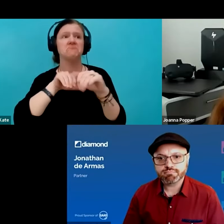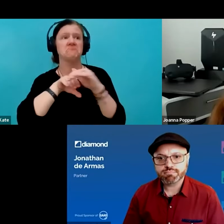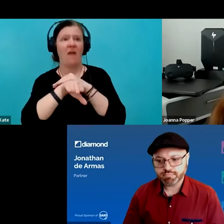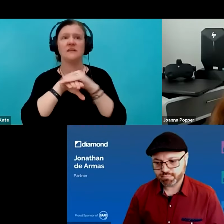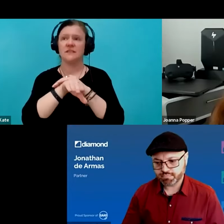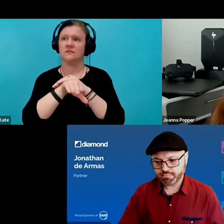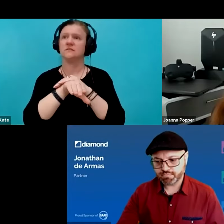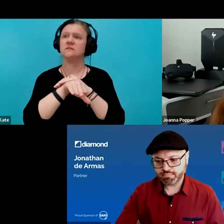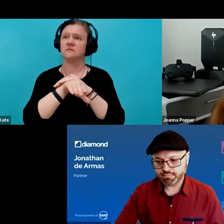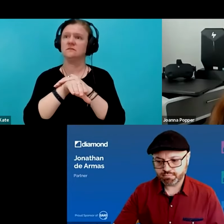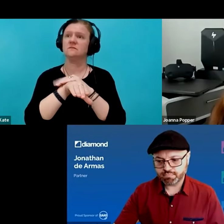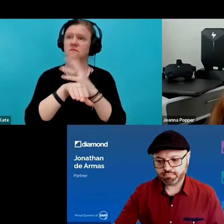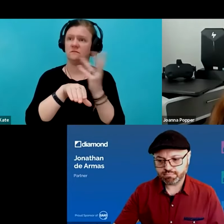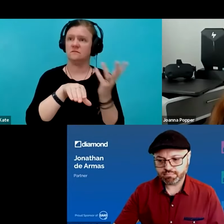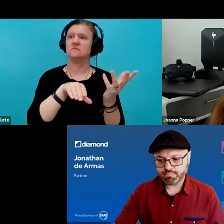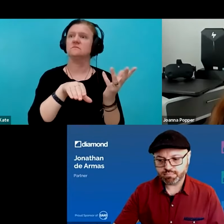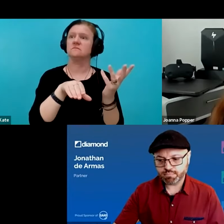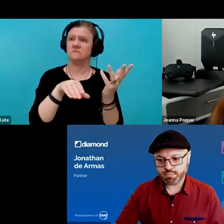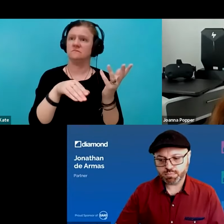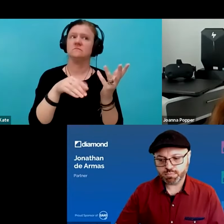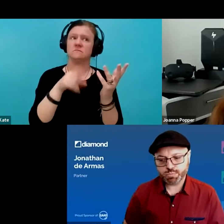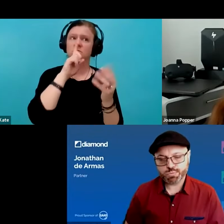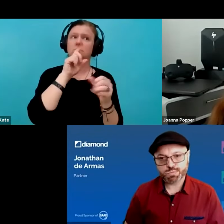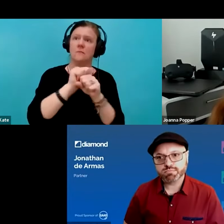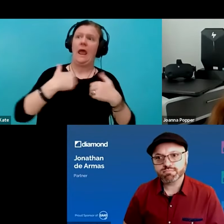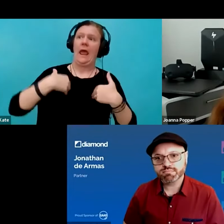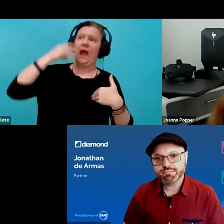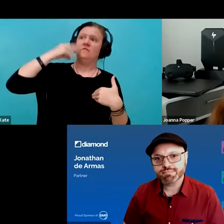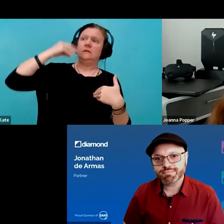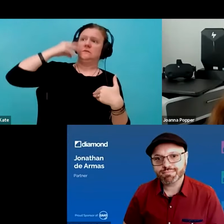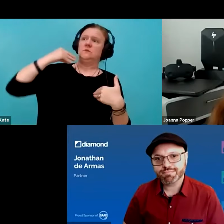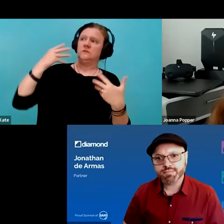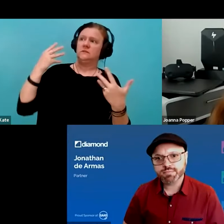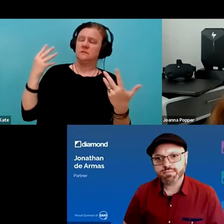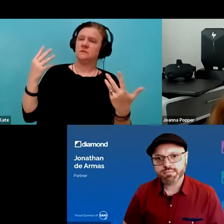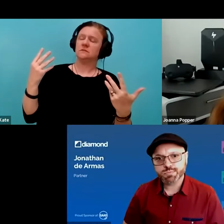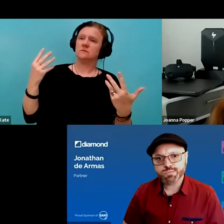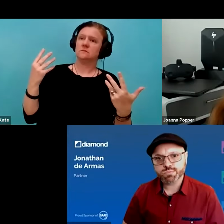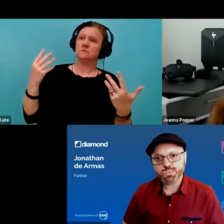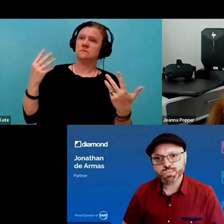Access and have have experiences that and in many cases virtual reality experiences